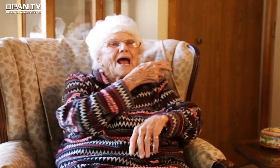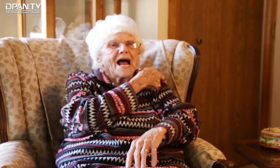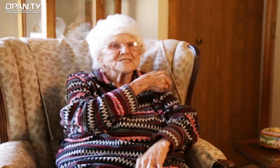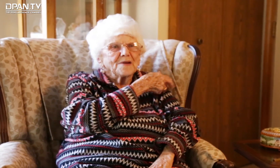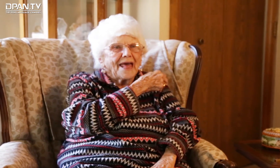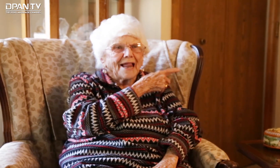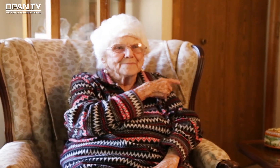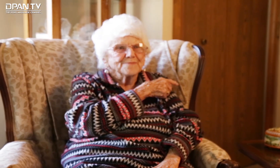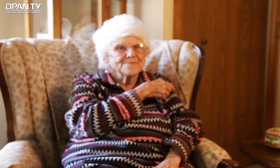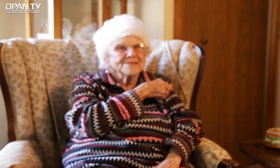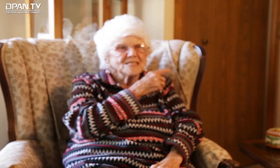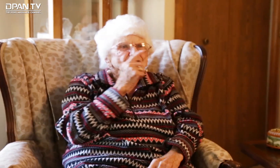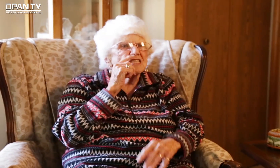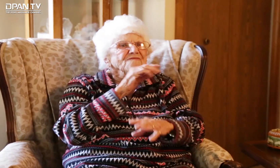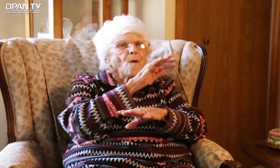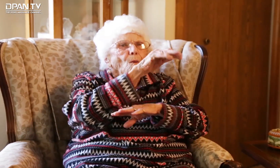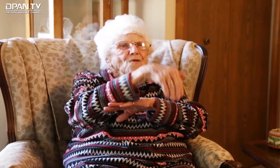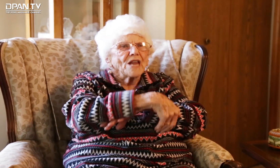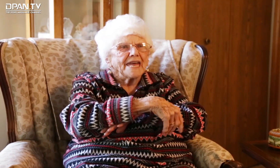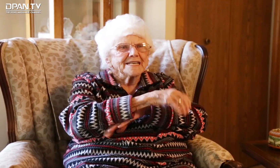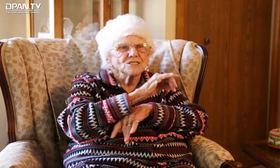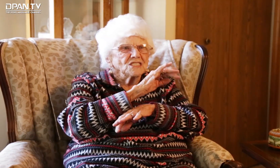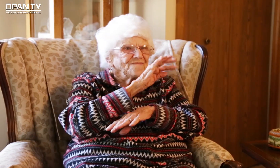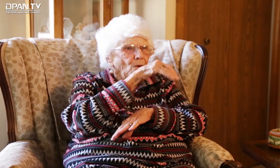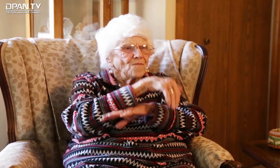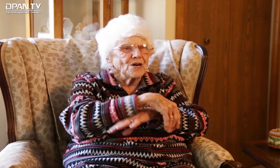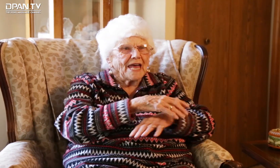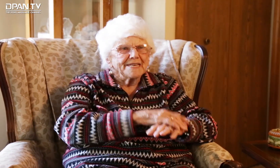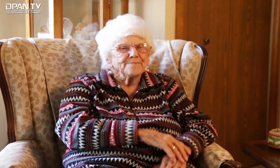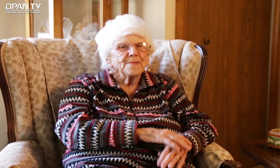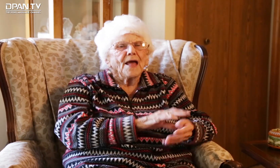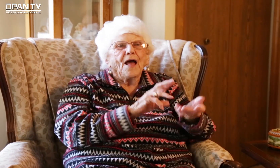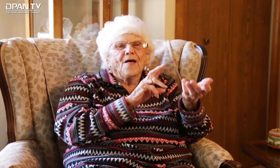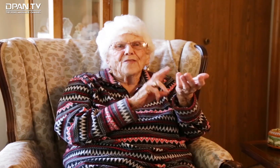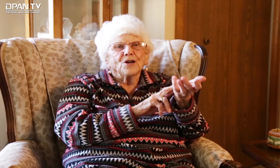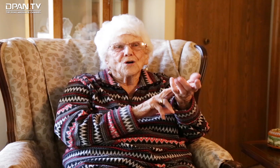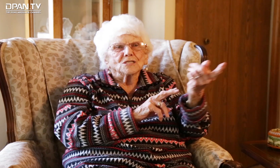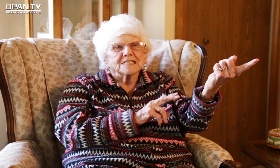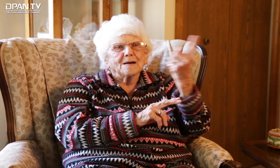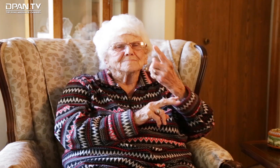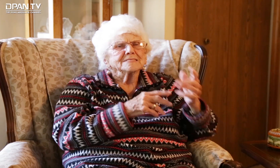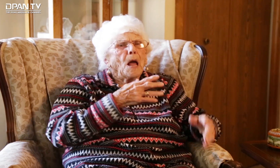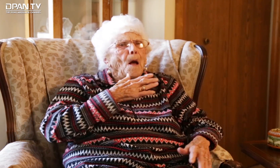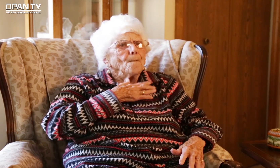When I was in the hospital, I stayed overnight. The nurse comes in and says,